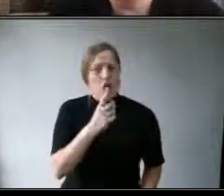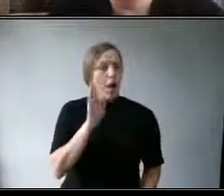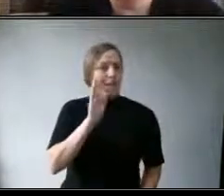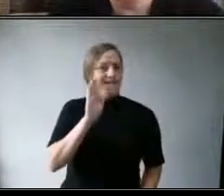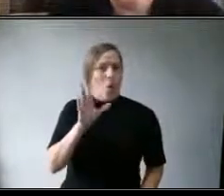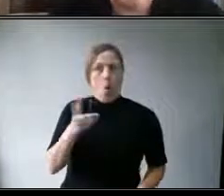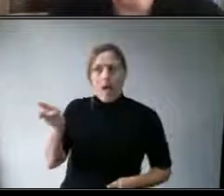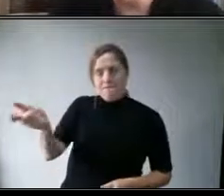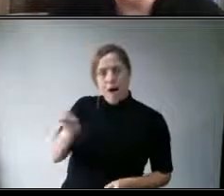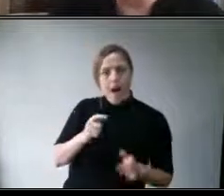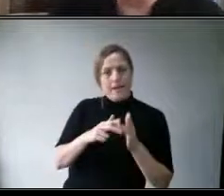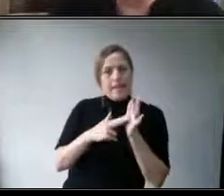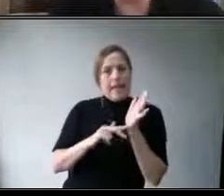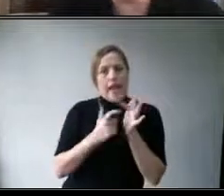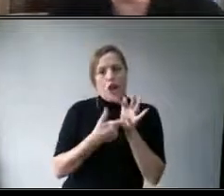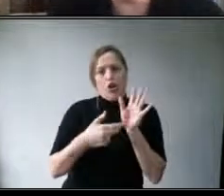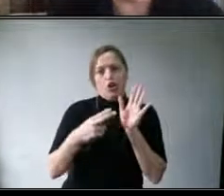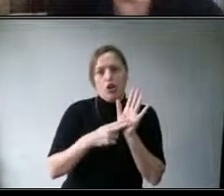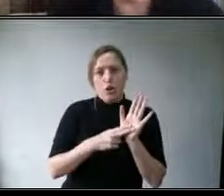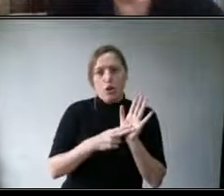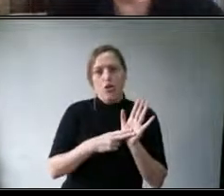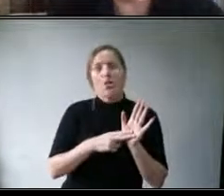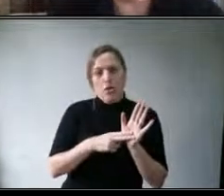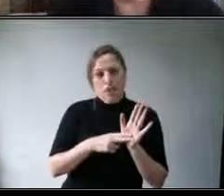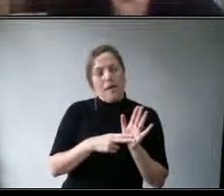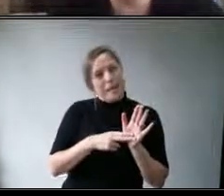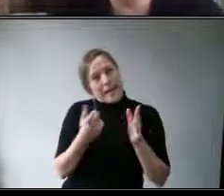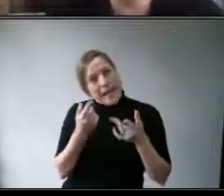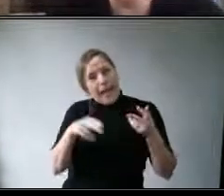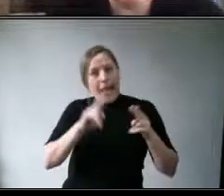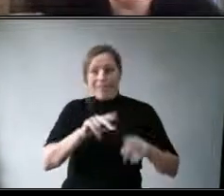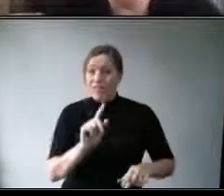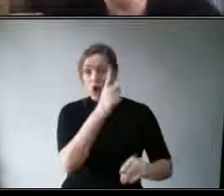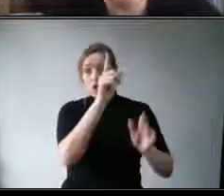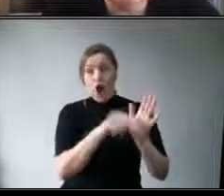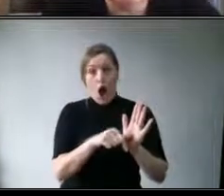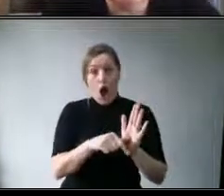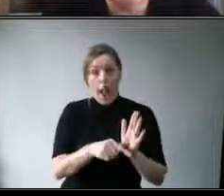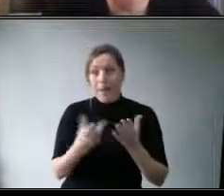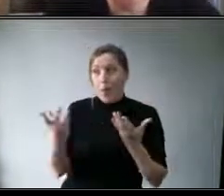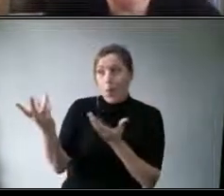um first step as well if it is the first time your organization is welcoming someone into your team